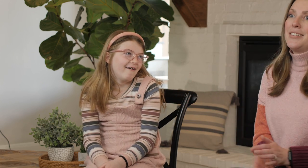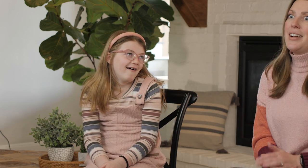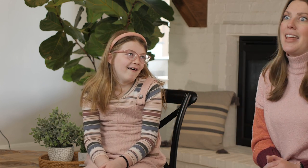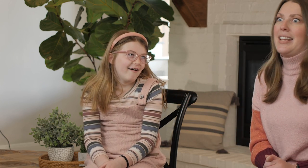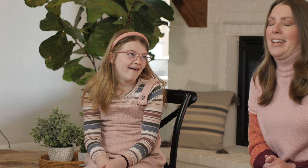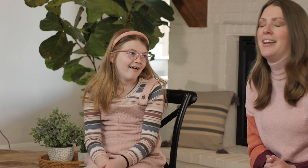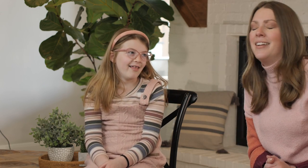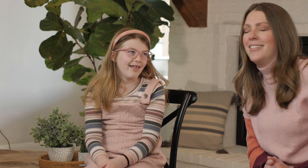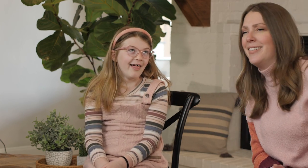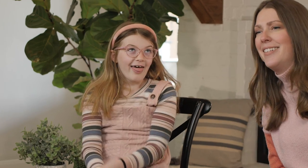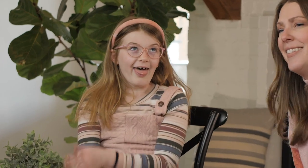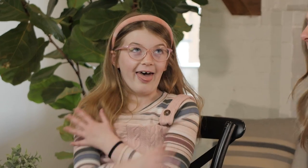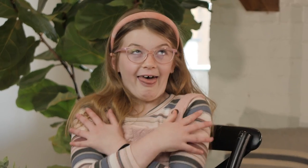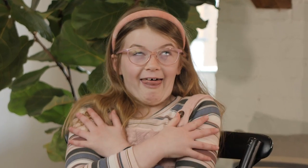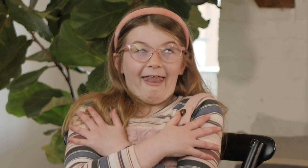Try that again. Oh.